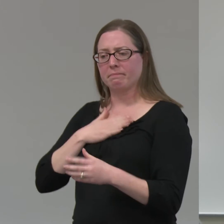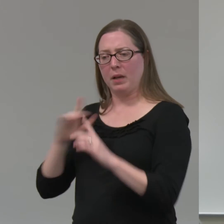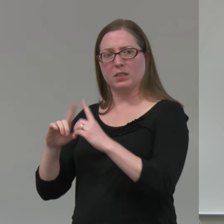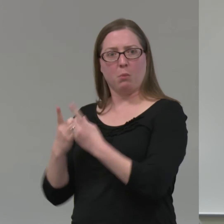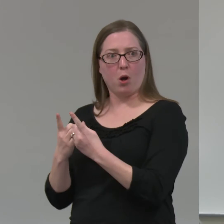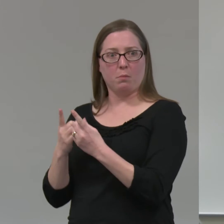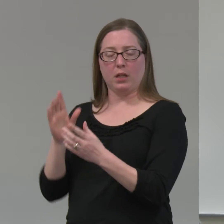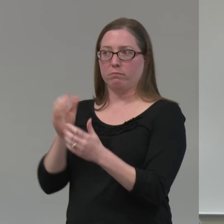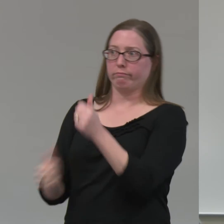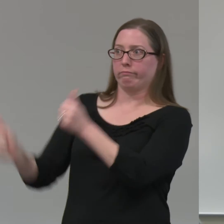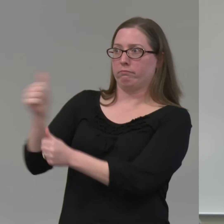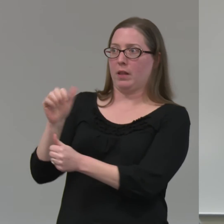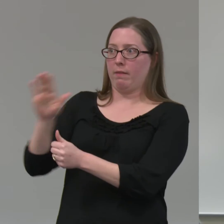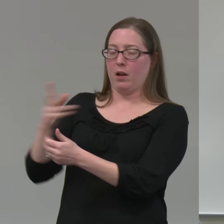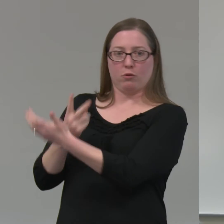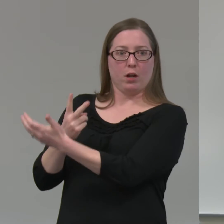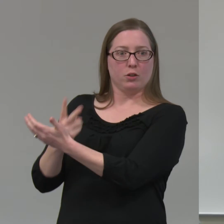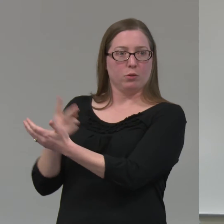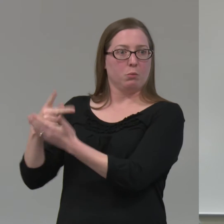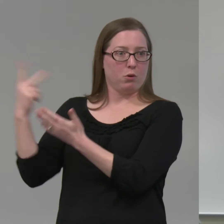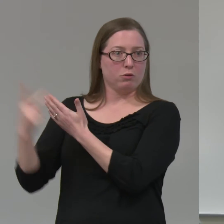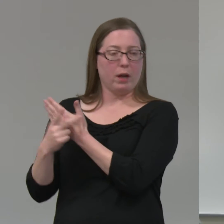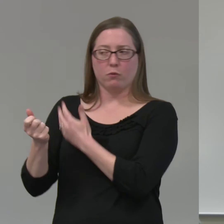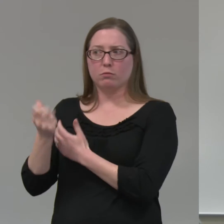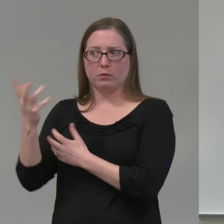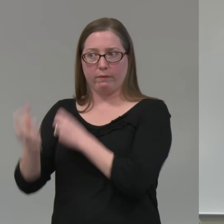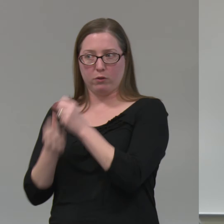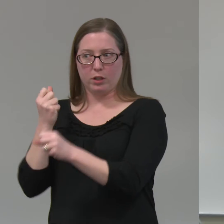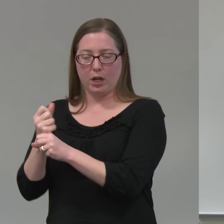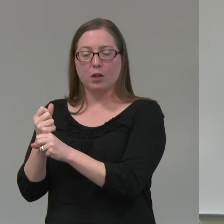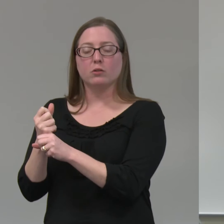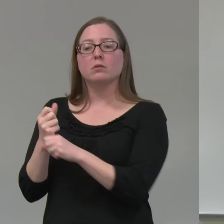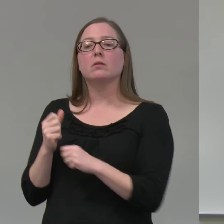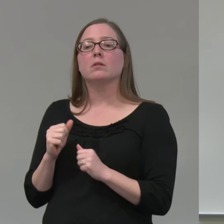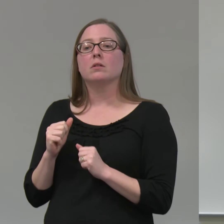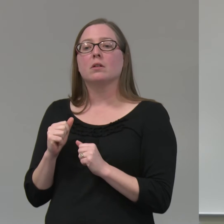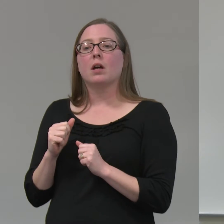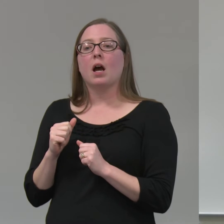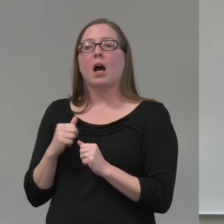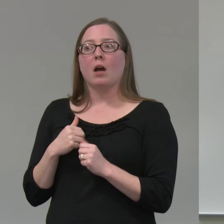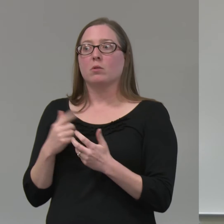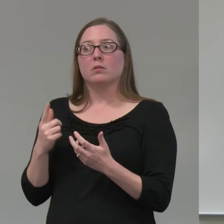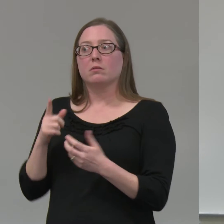headed their graduate program for a few years, and so I was very, I guess, devoted